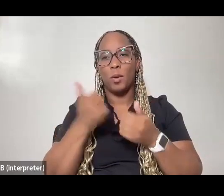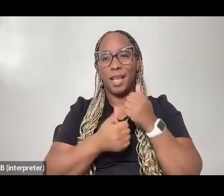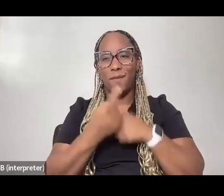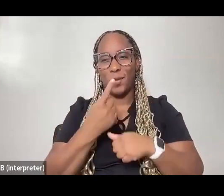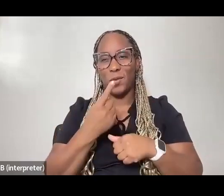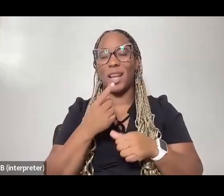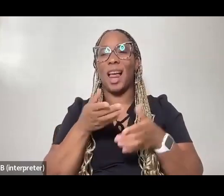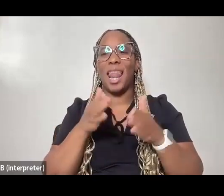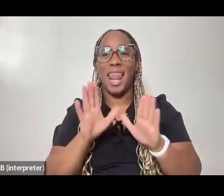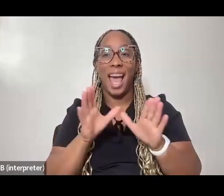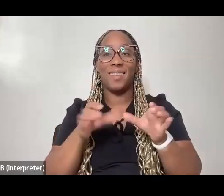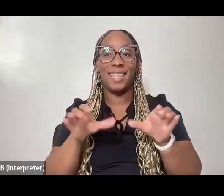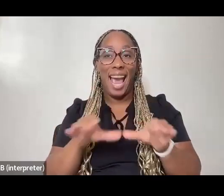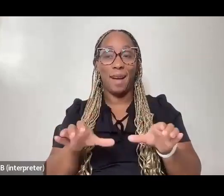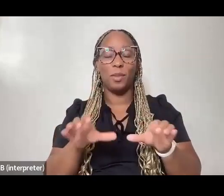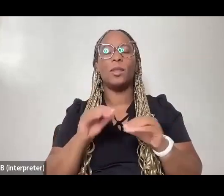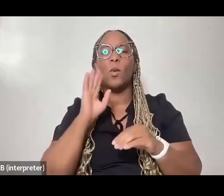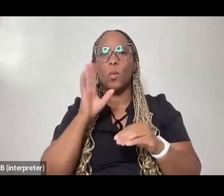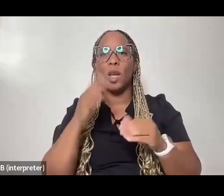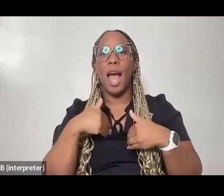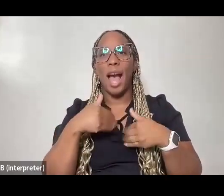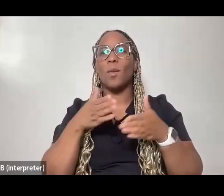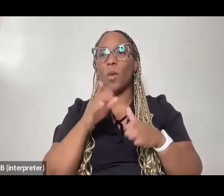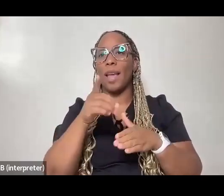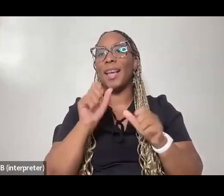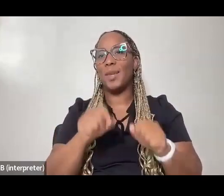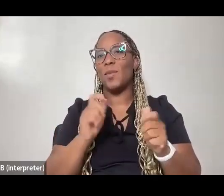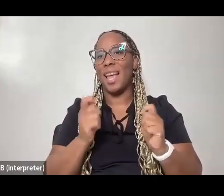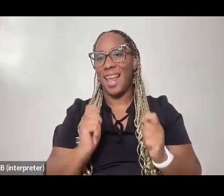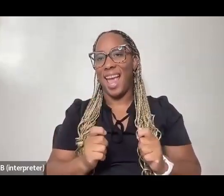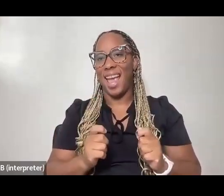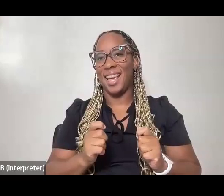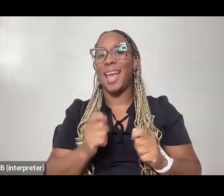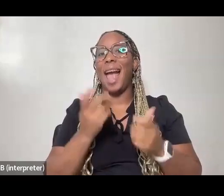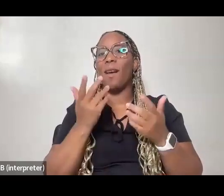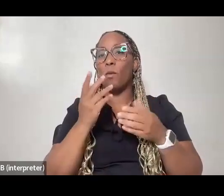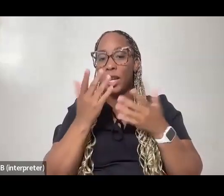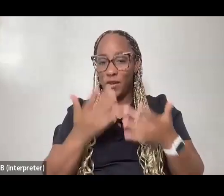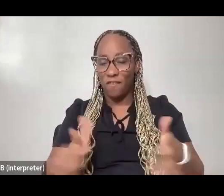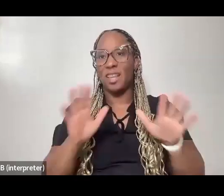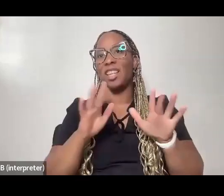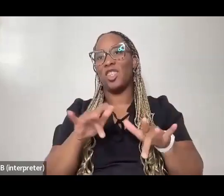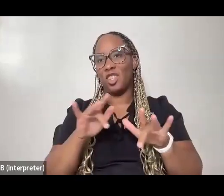allows caption generation will have a way for you to enter the captions after the fact.